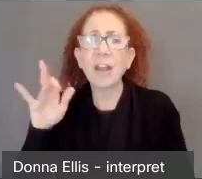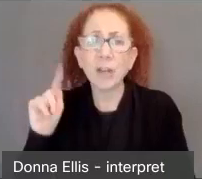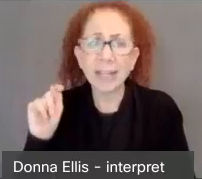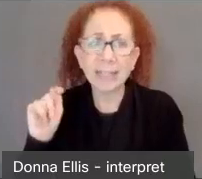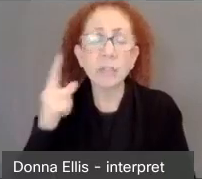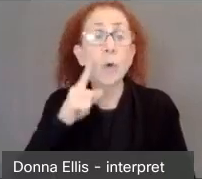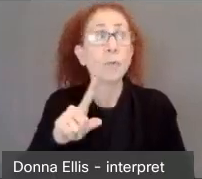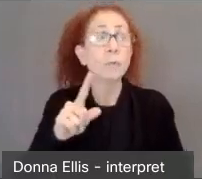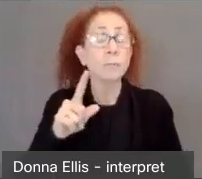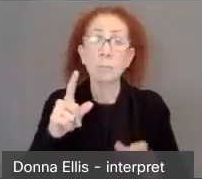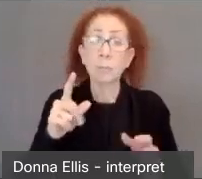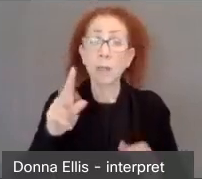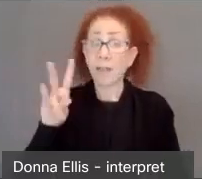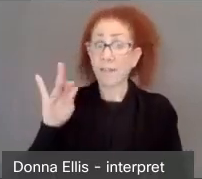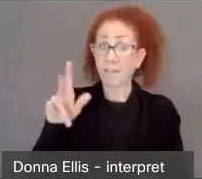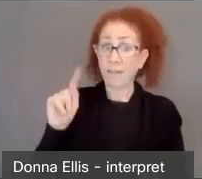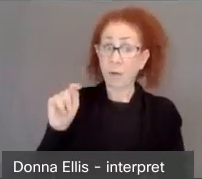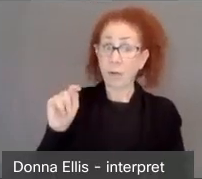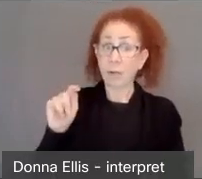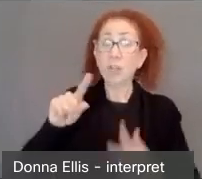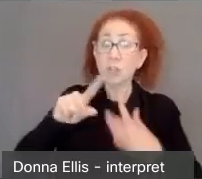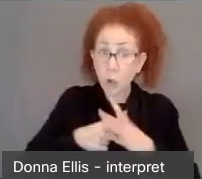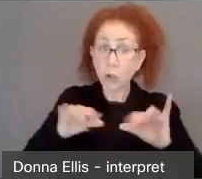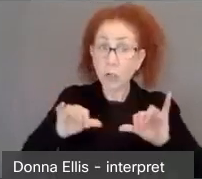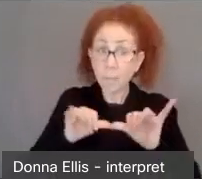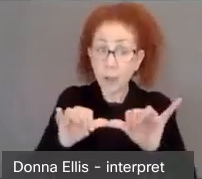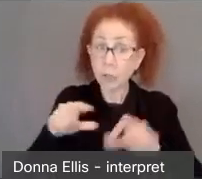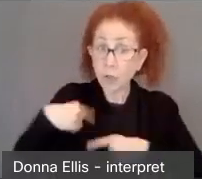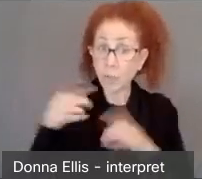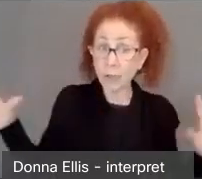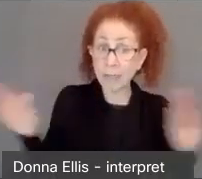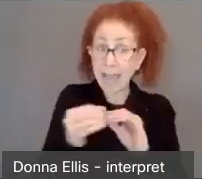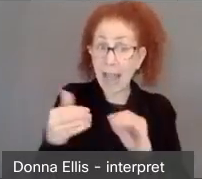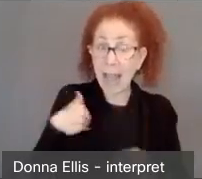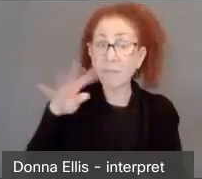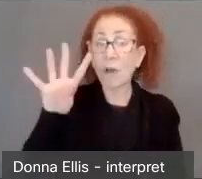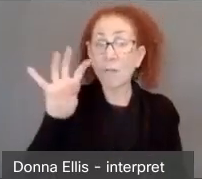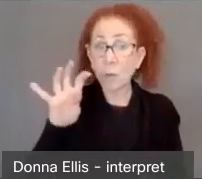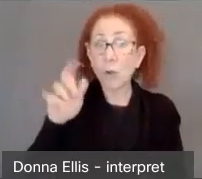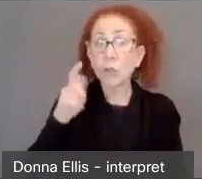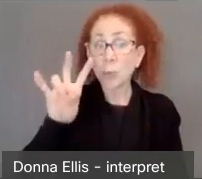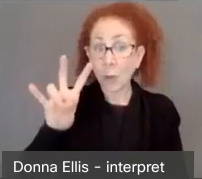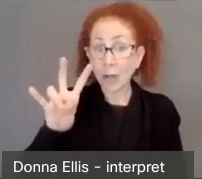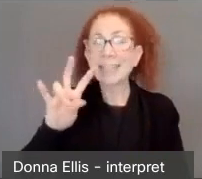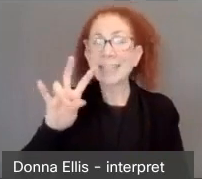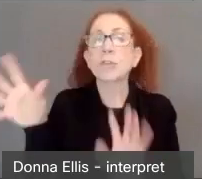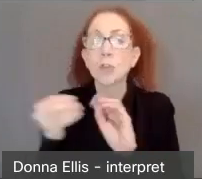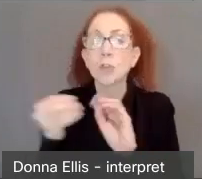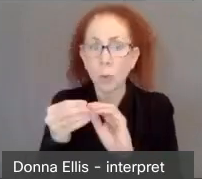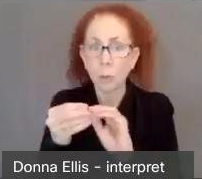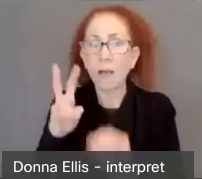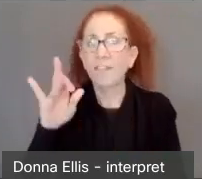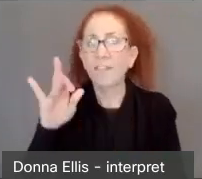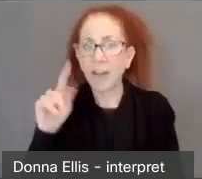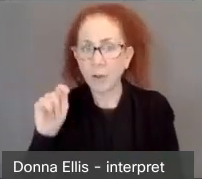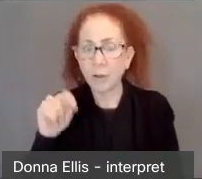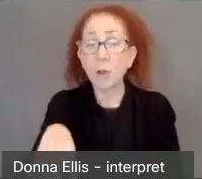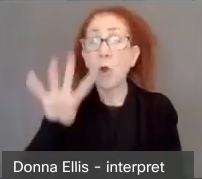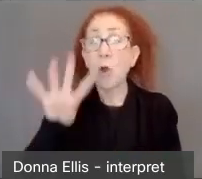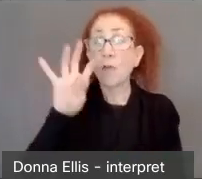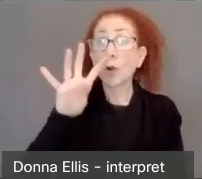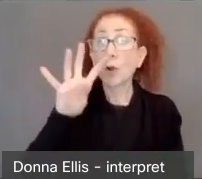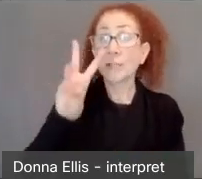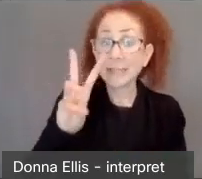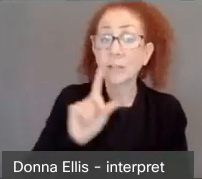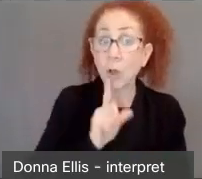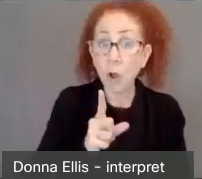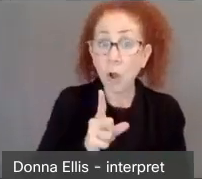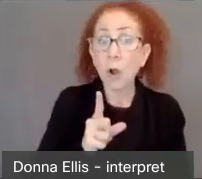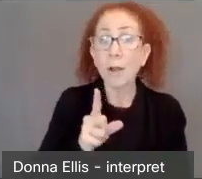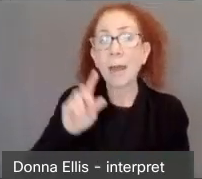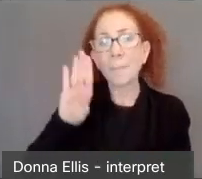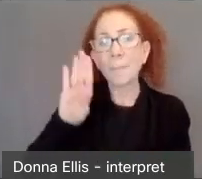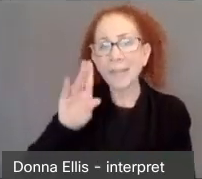since the variants started to be measured, we now have 427 total, 406 of which are that B.1.1.7